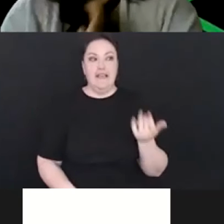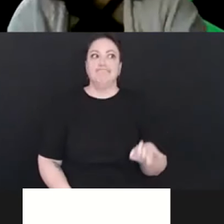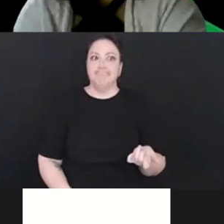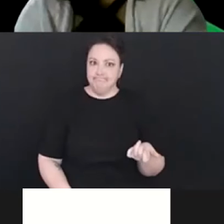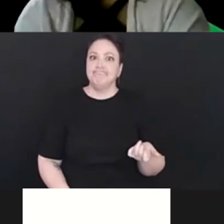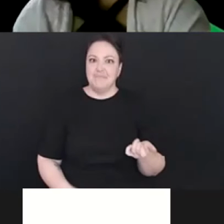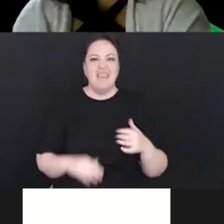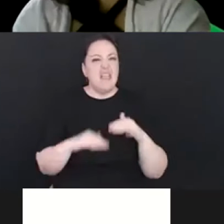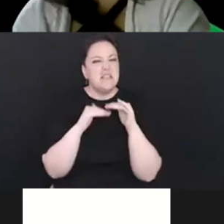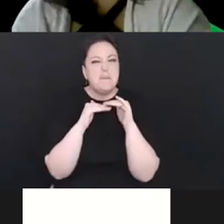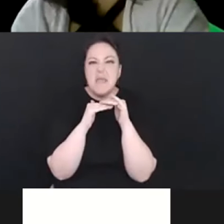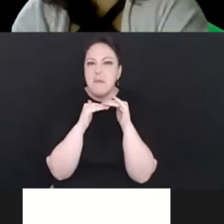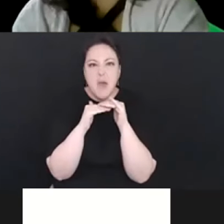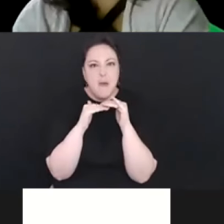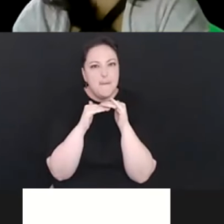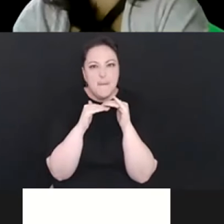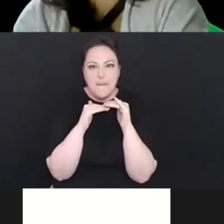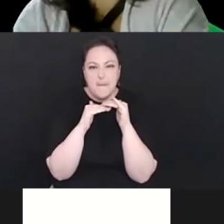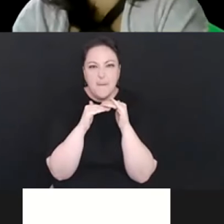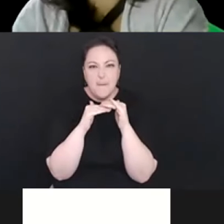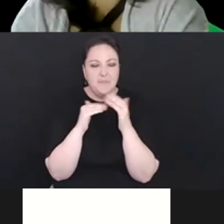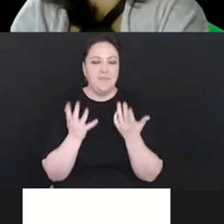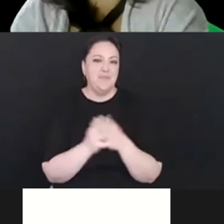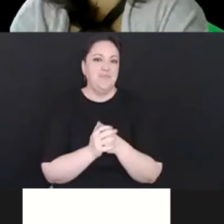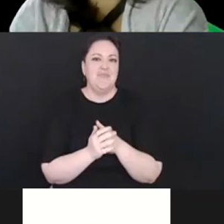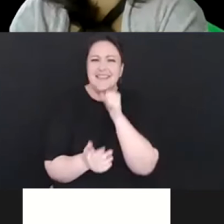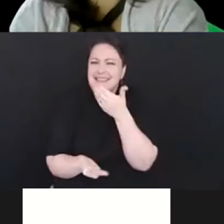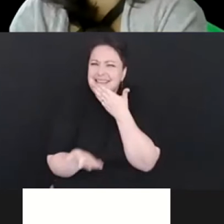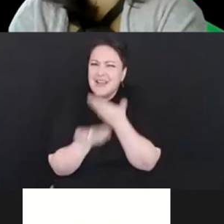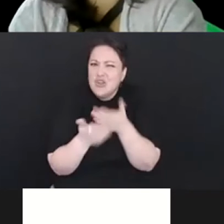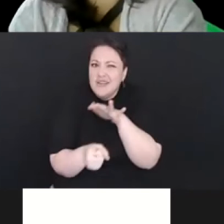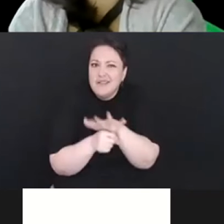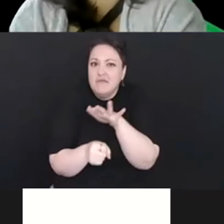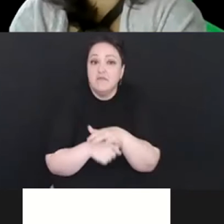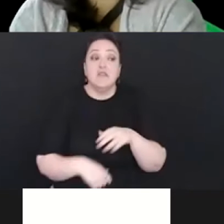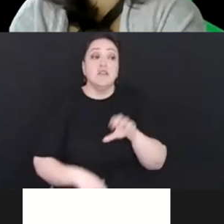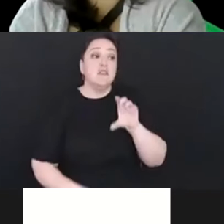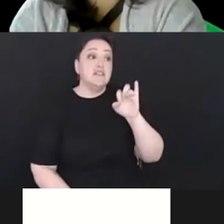minimum. Um, and I think in other areas of civil rights legislature, there are similar